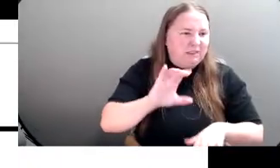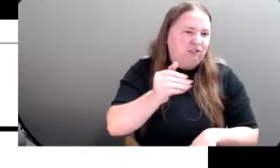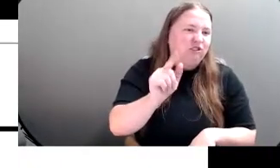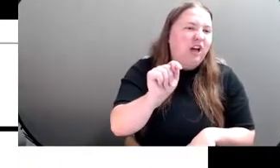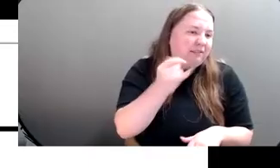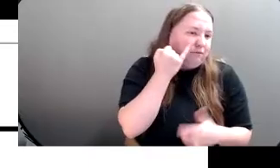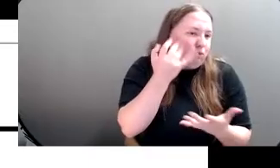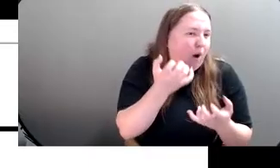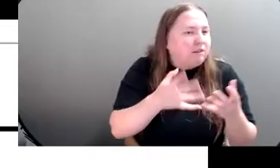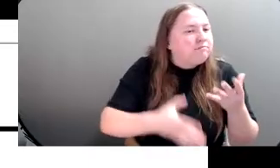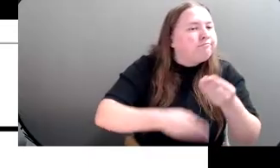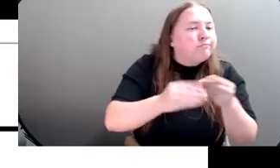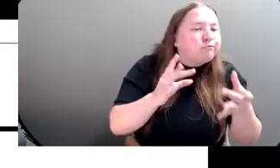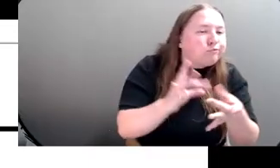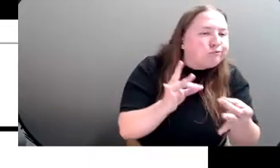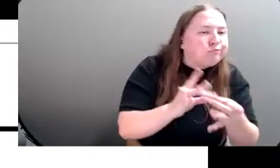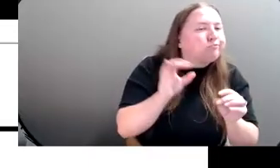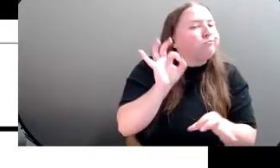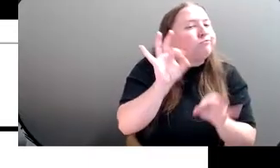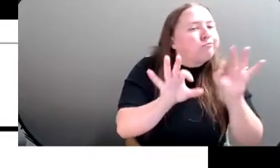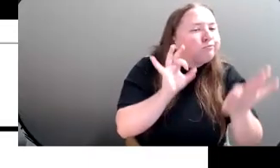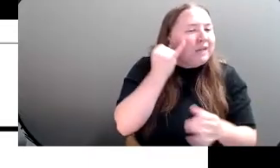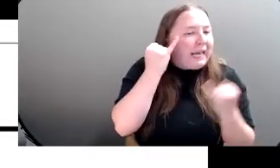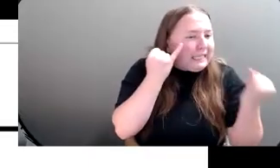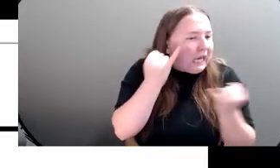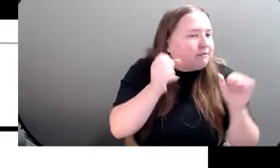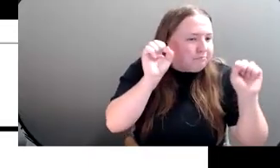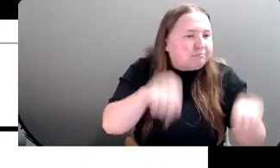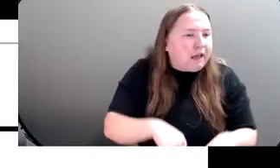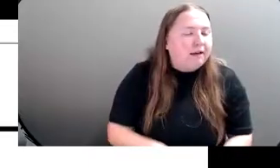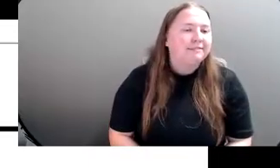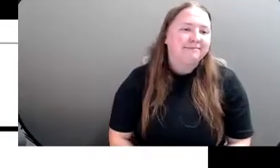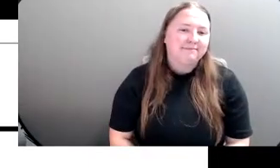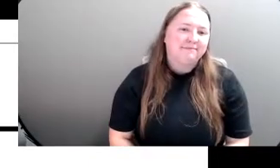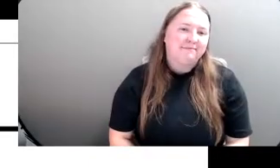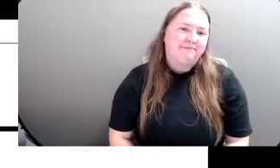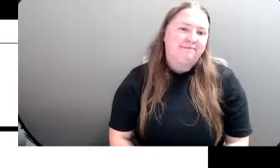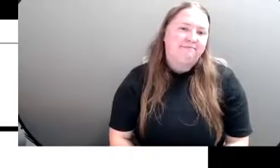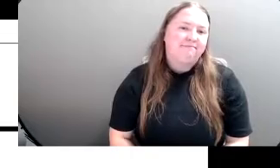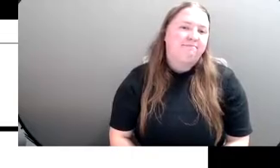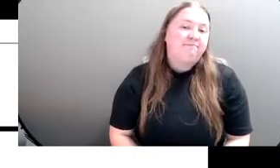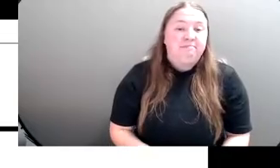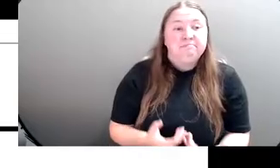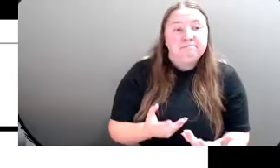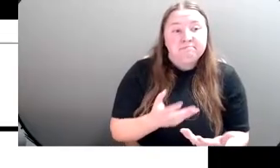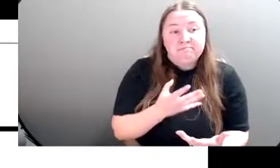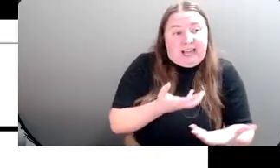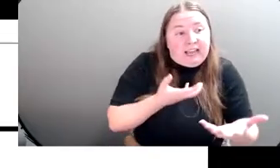you know, add some comments, give your ideas, and, you know, kind of engage with your colleagues here.